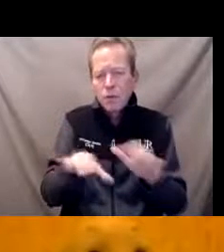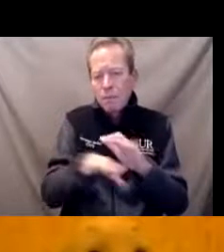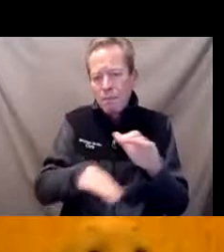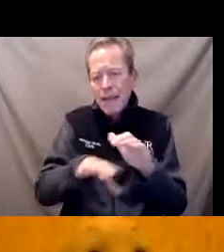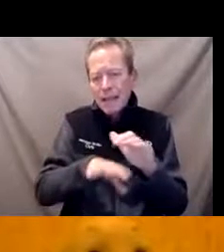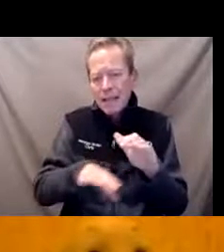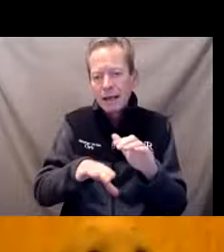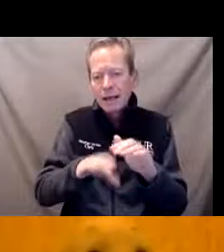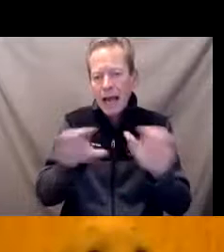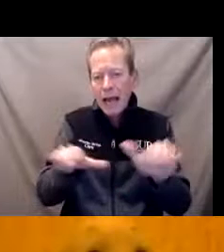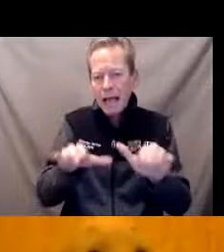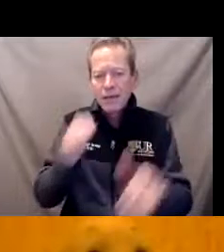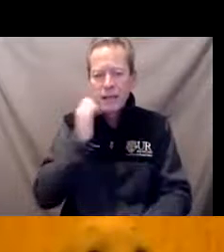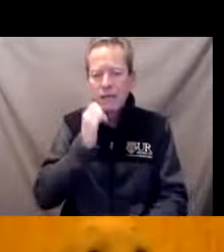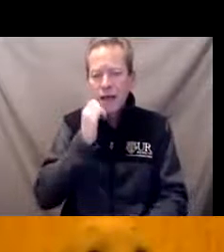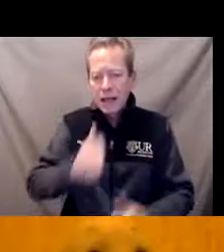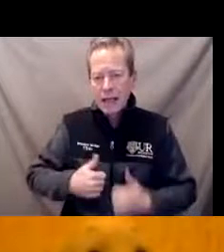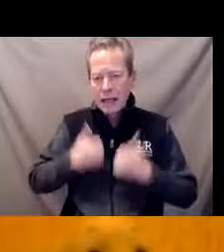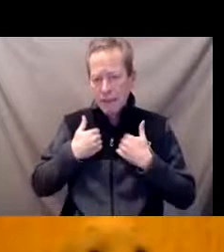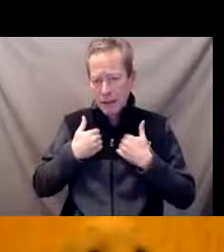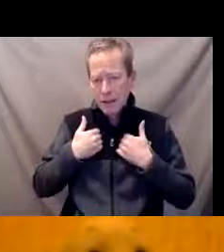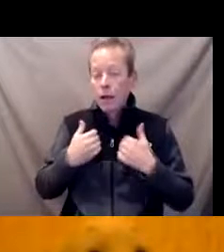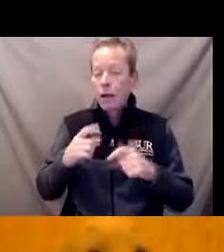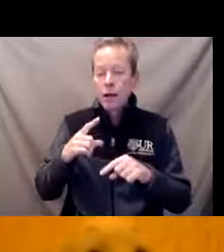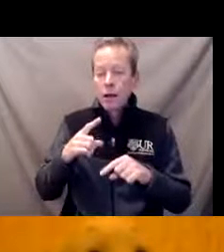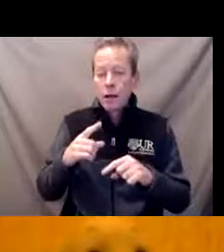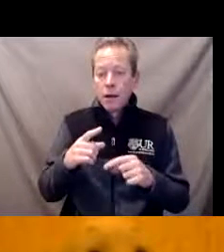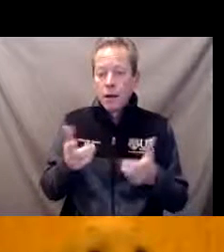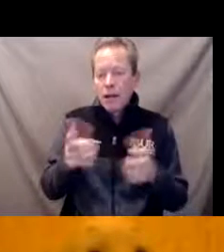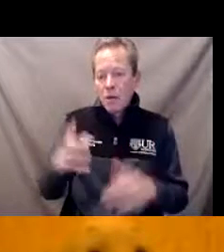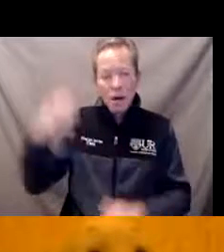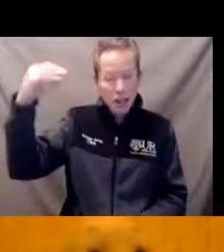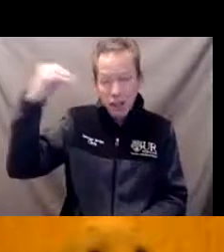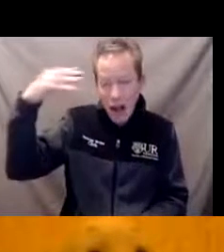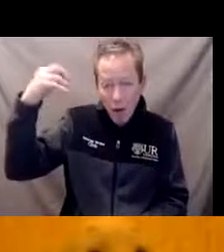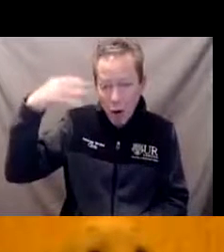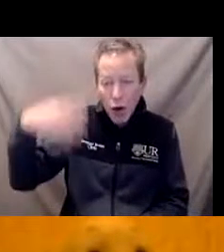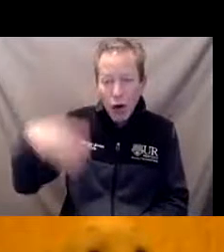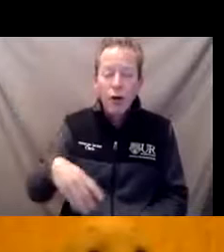activities of daily living. they're not no longer wanting to shower they have issues with showering.